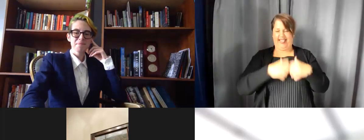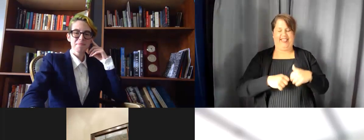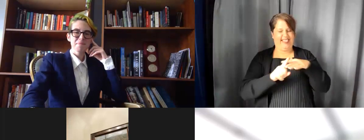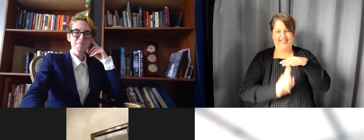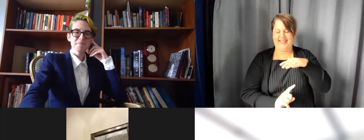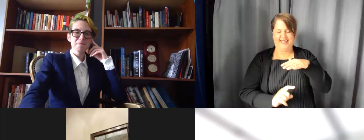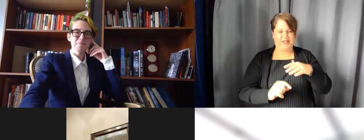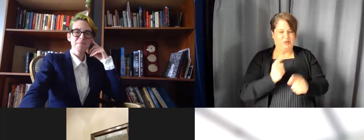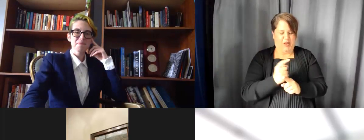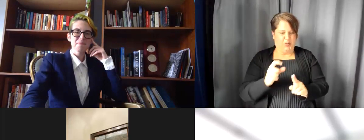Grace: the words to use. But